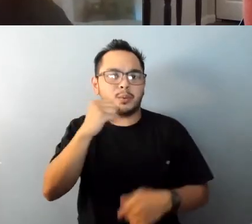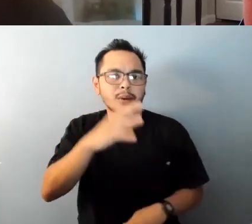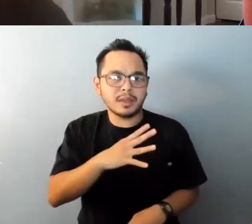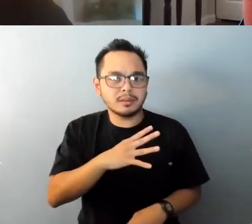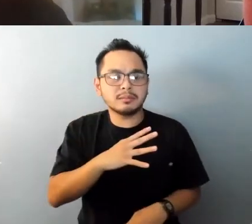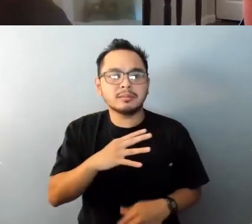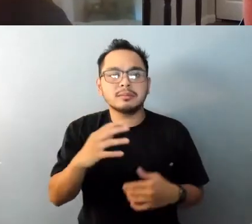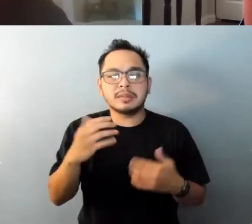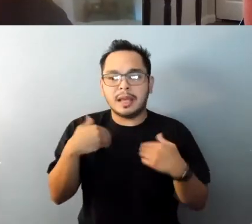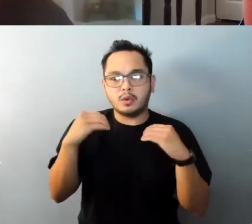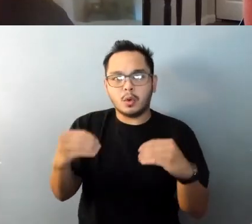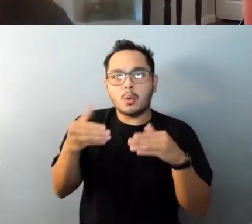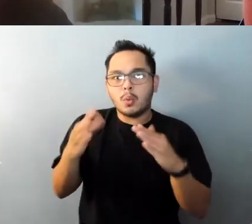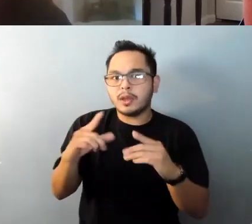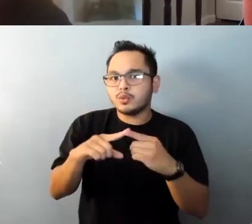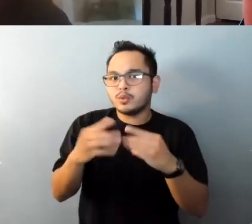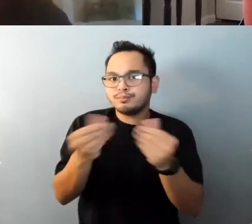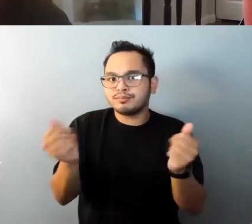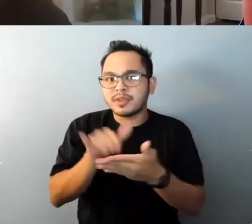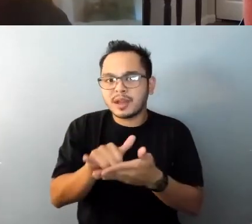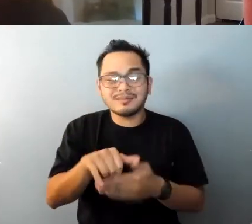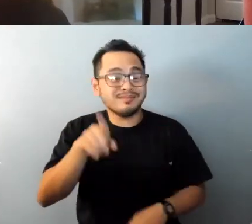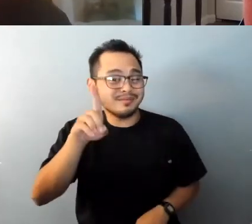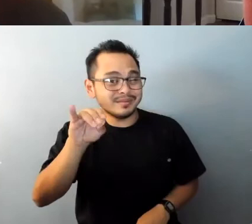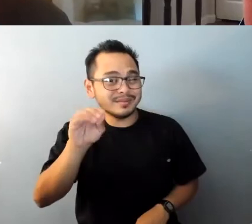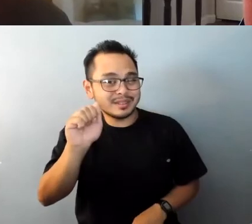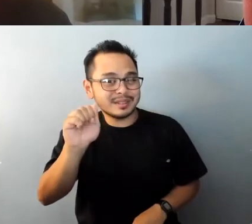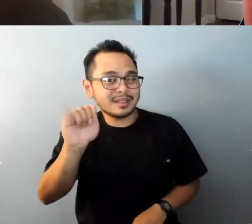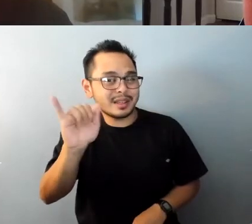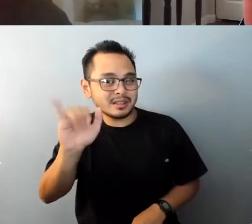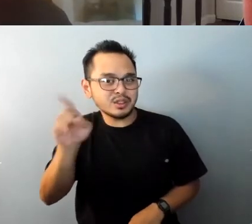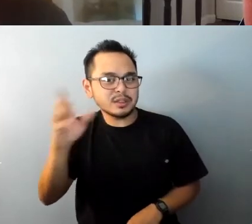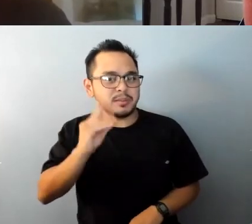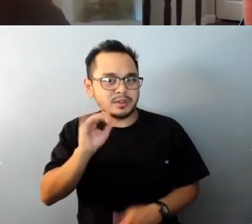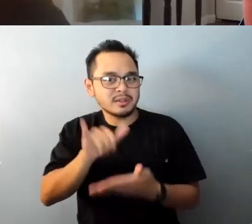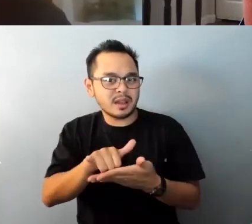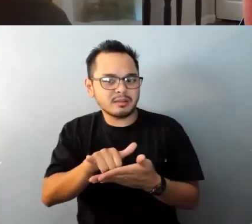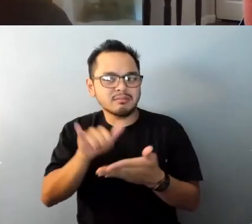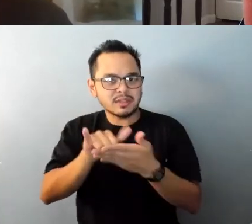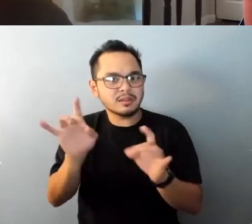to deal with and I realize that is what Daisy went there, or a version of it. Not as terrifying.